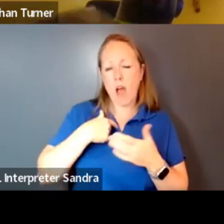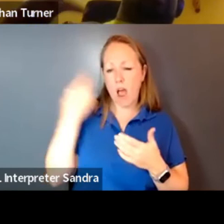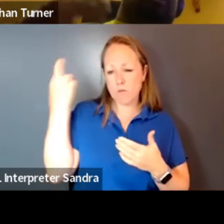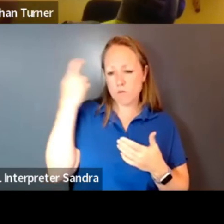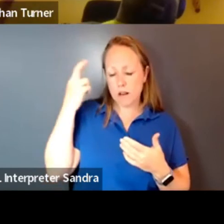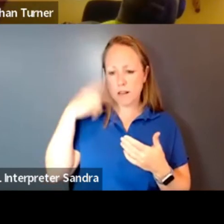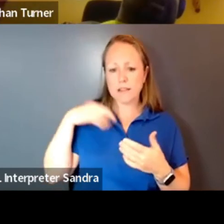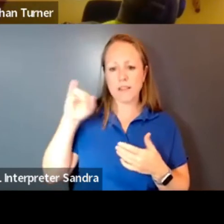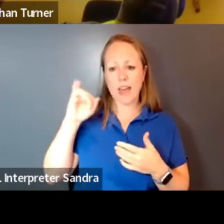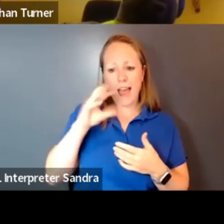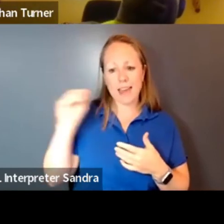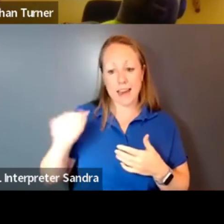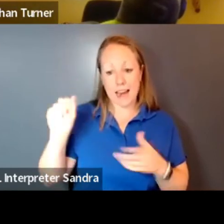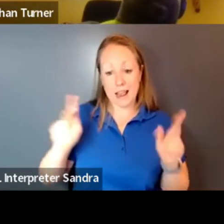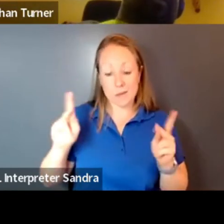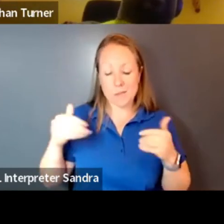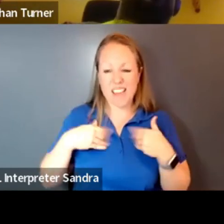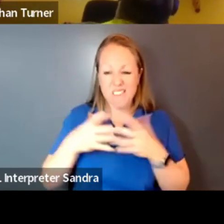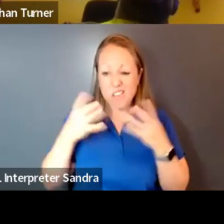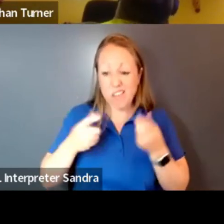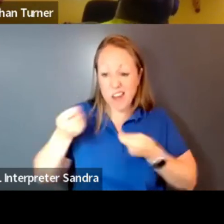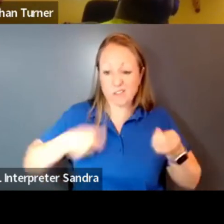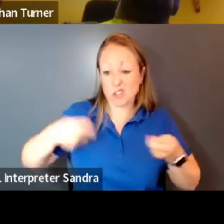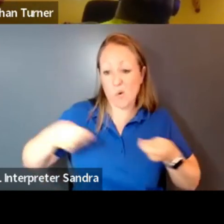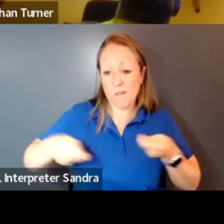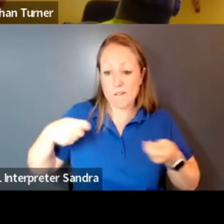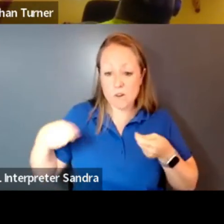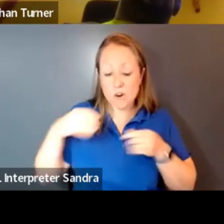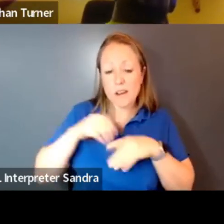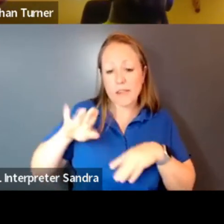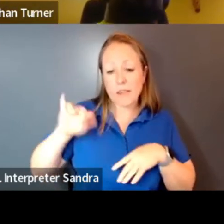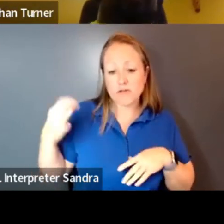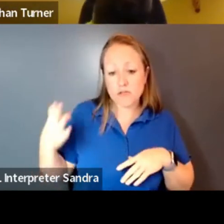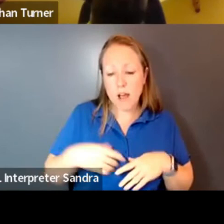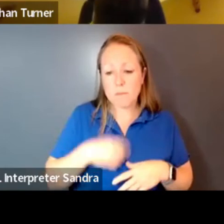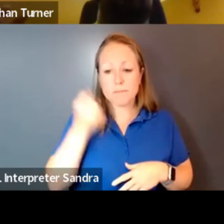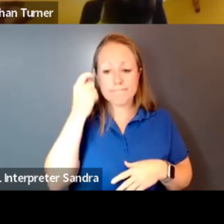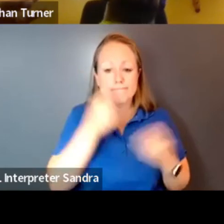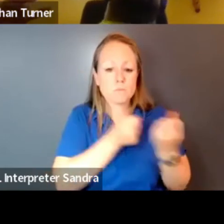turnover in those jobs. And that since support brokers, again,